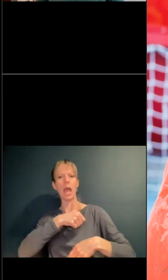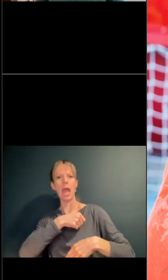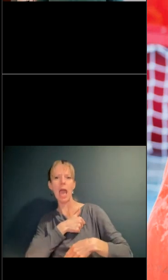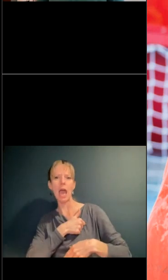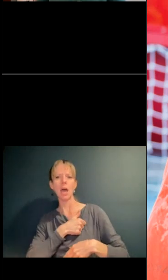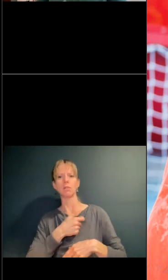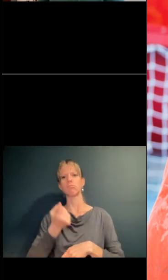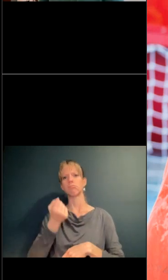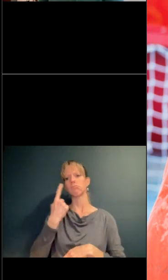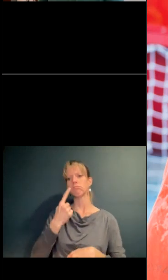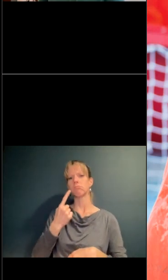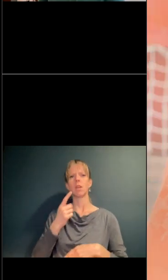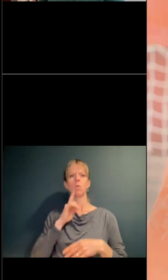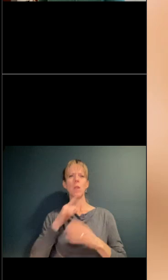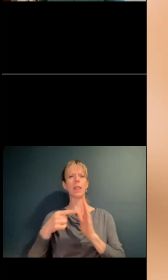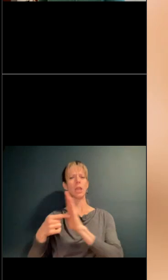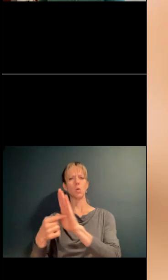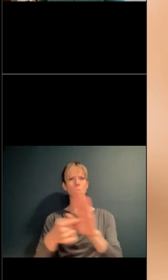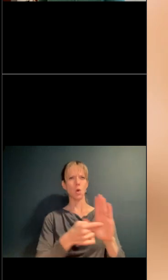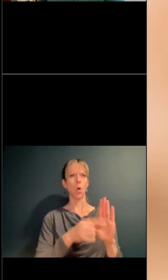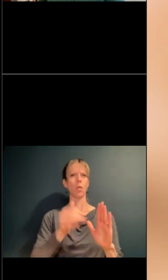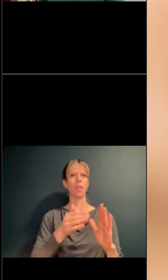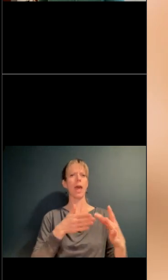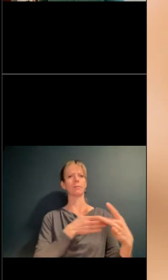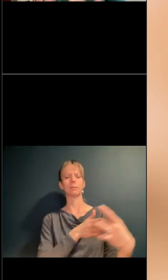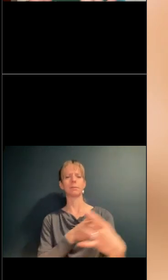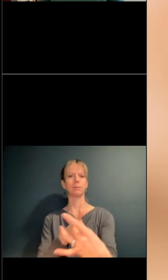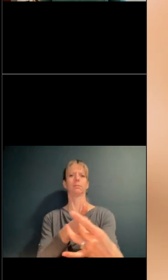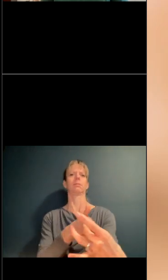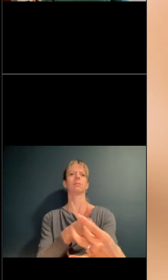really lead in those directions. And this is a conversation that